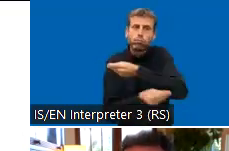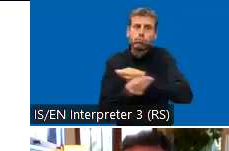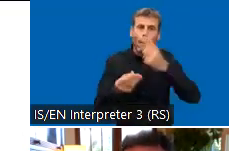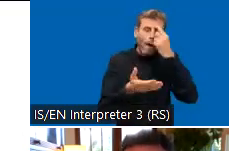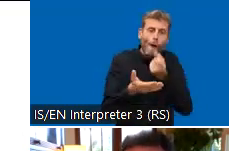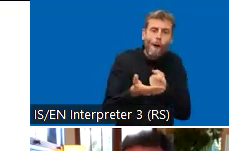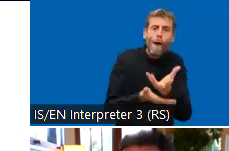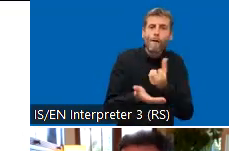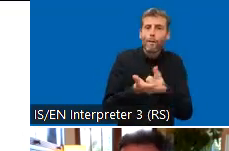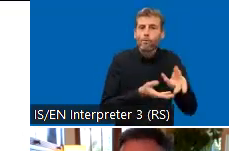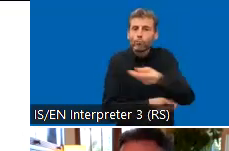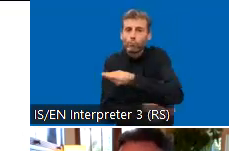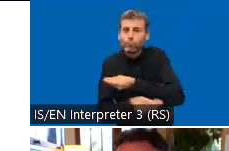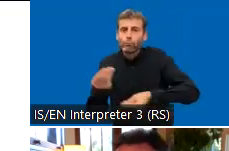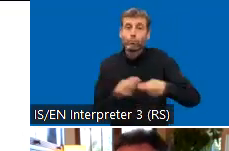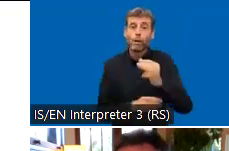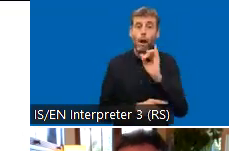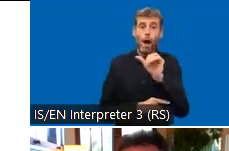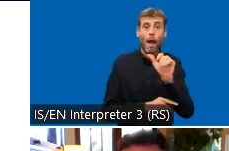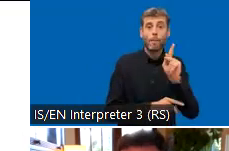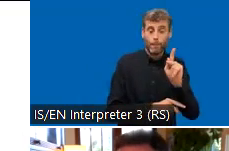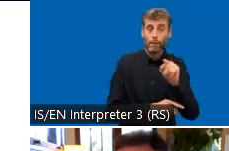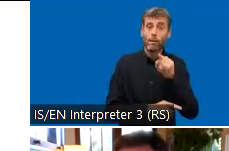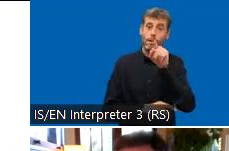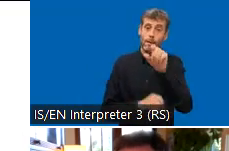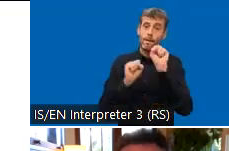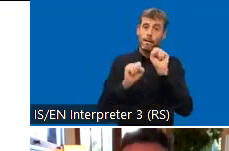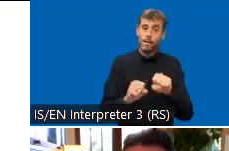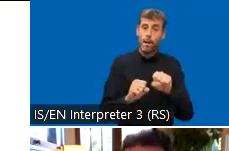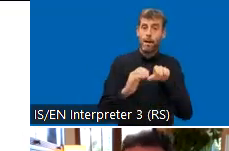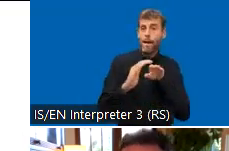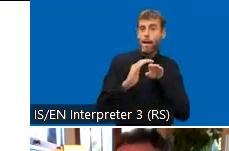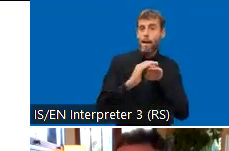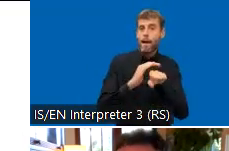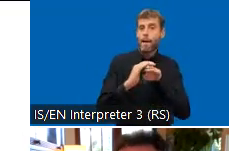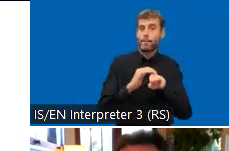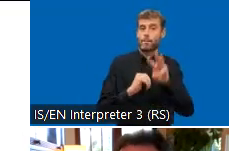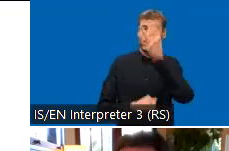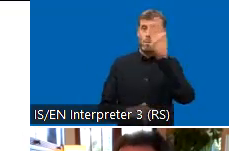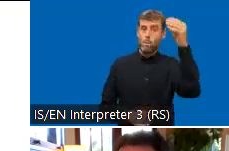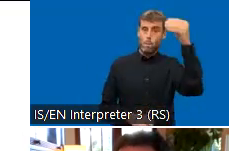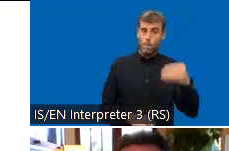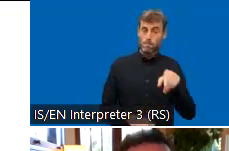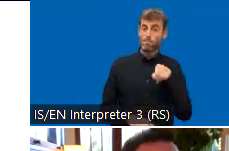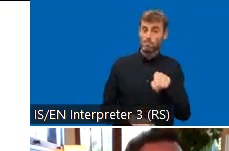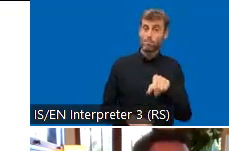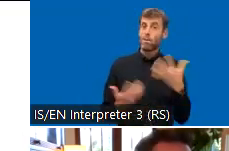you get access to an online platform that you can ask questions and get answers pretty quickly from